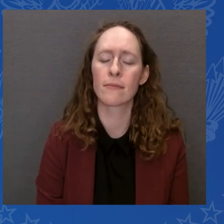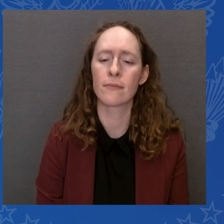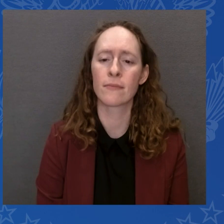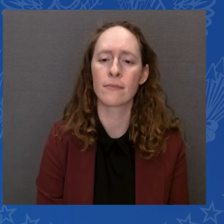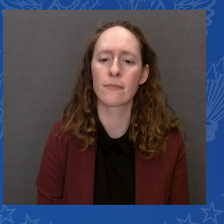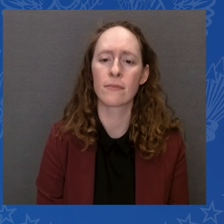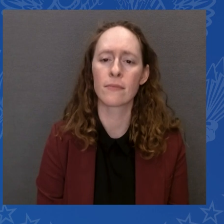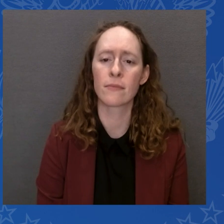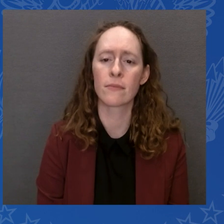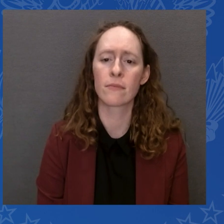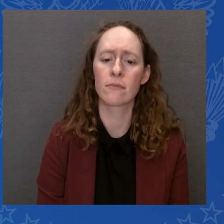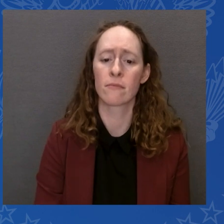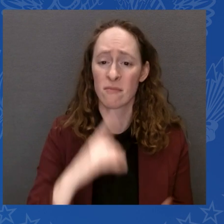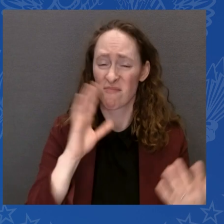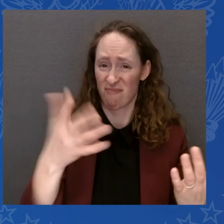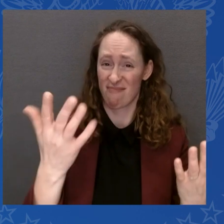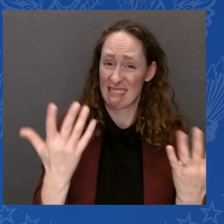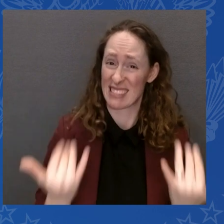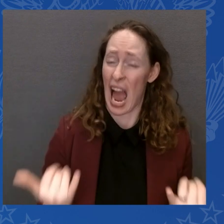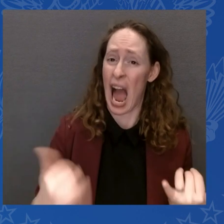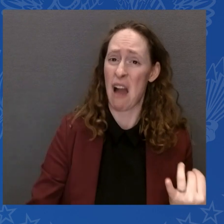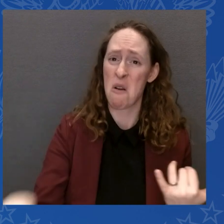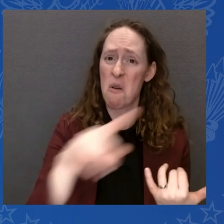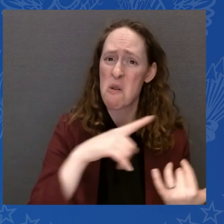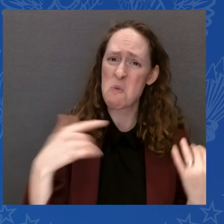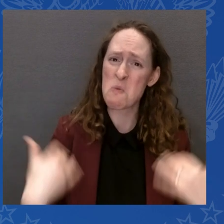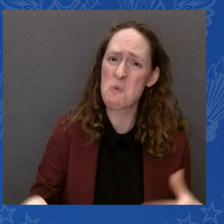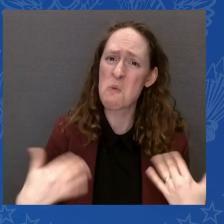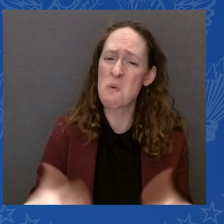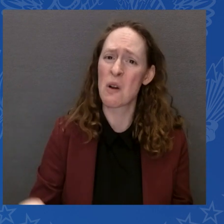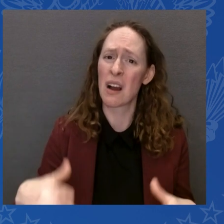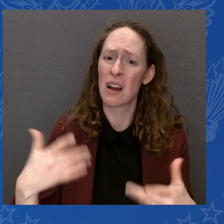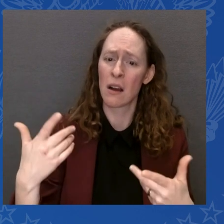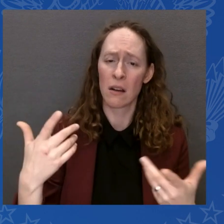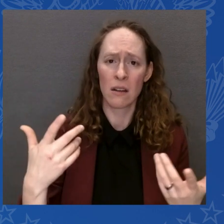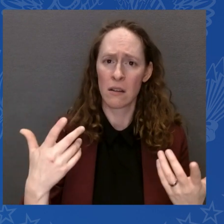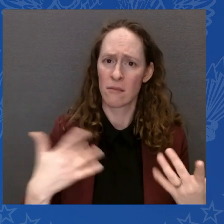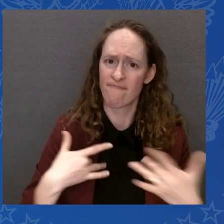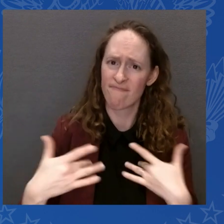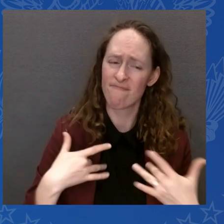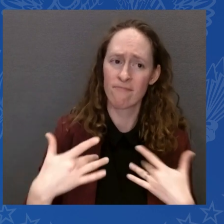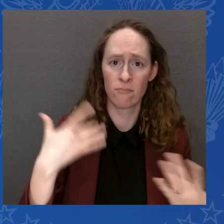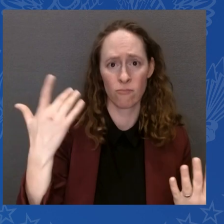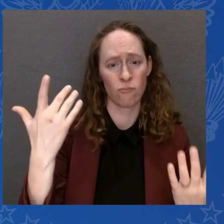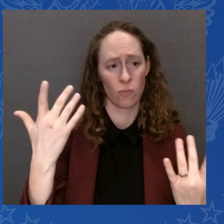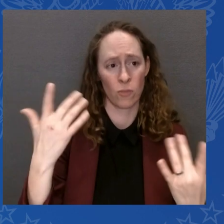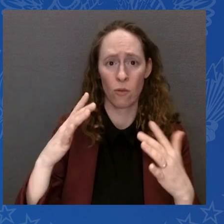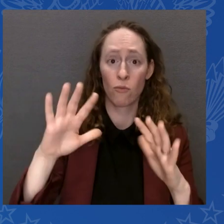we estimate over 1400 heroic rescues. Those are the lives that were saved that didn't become headlines.